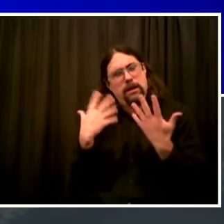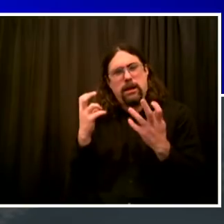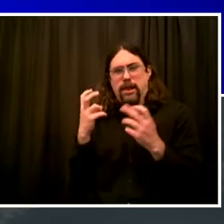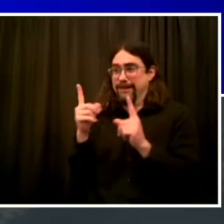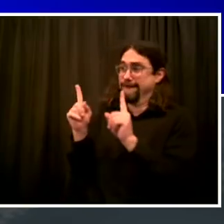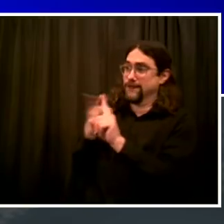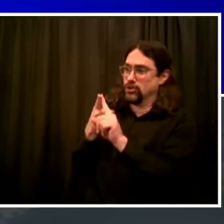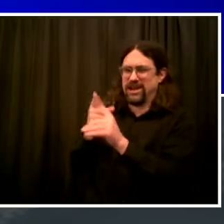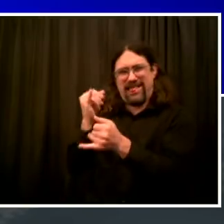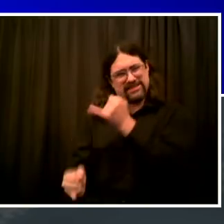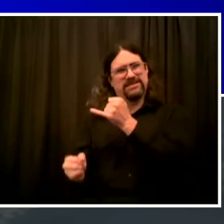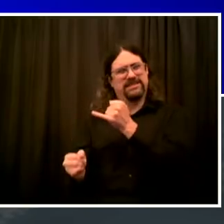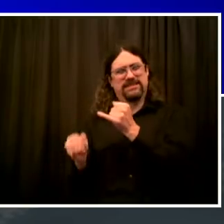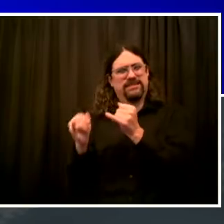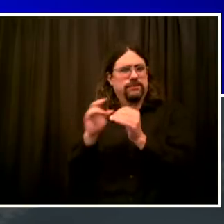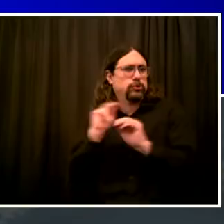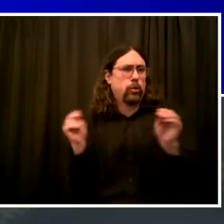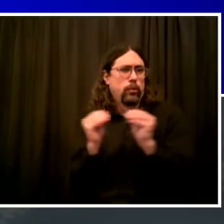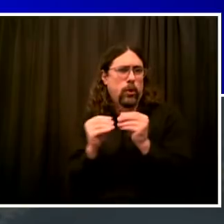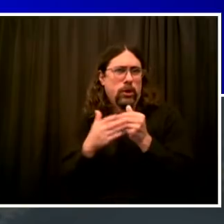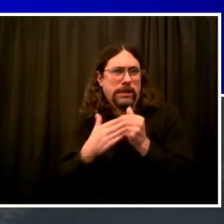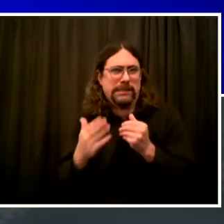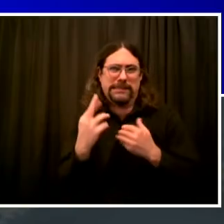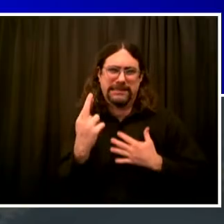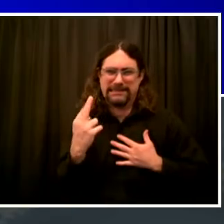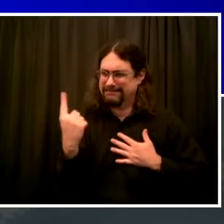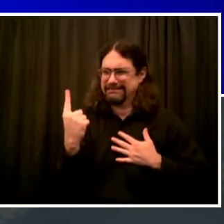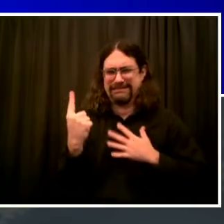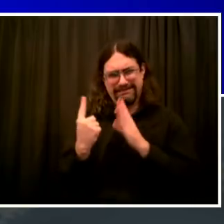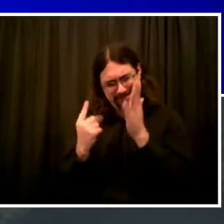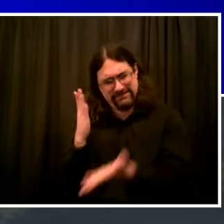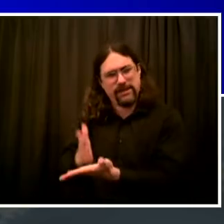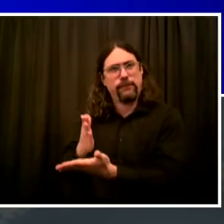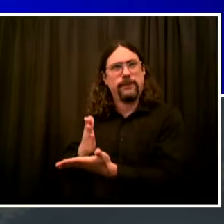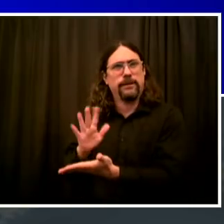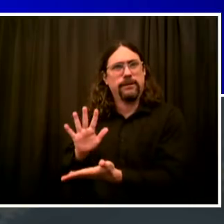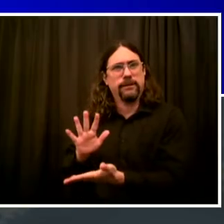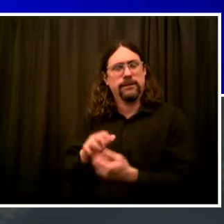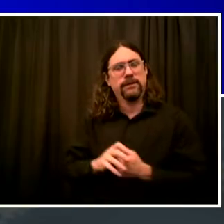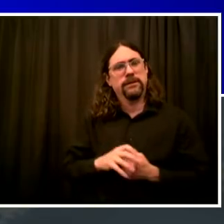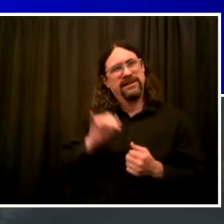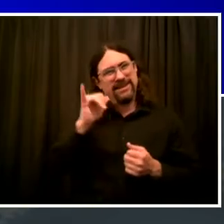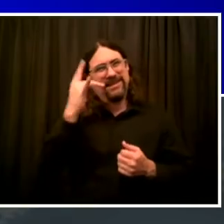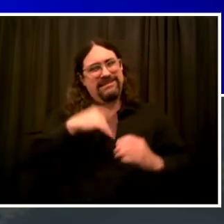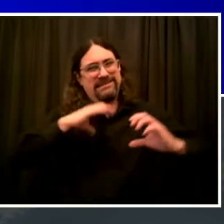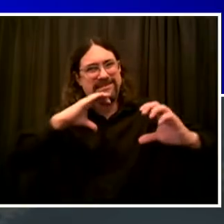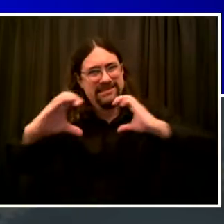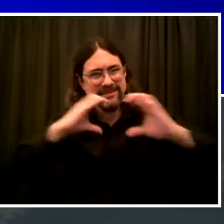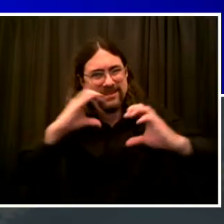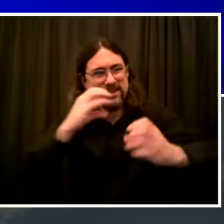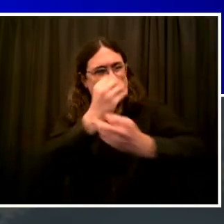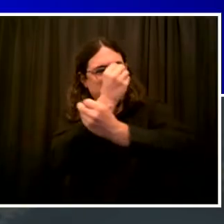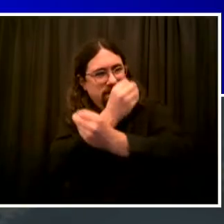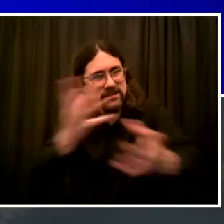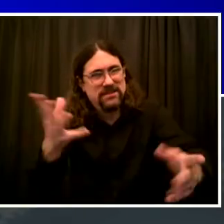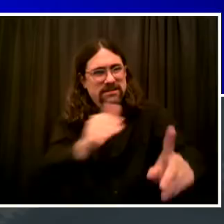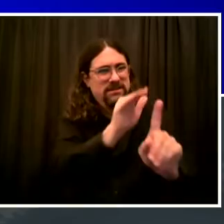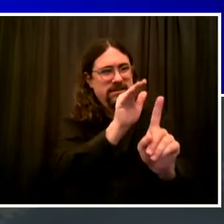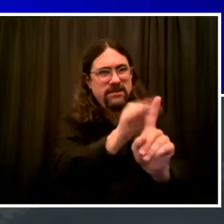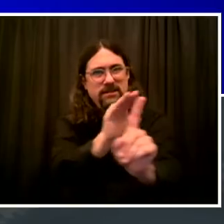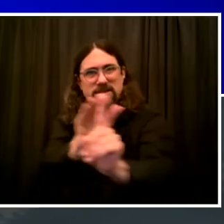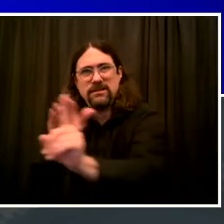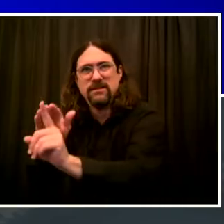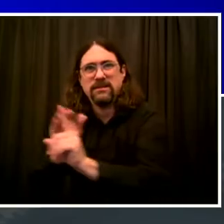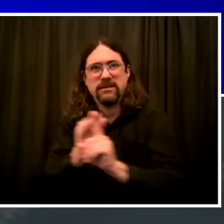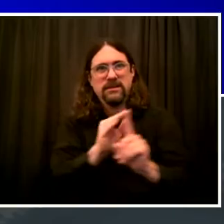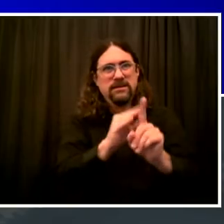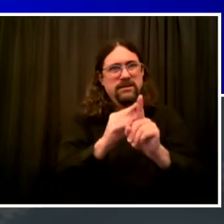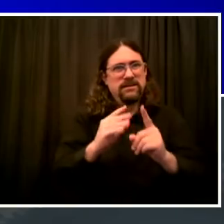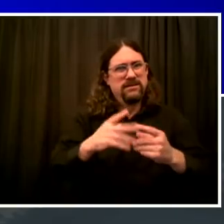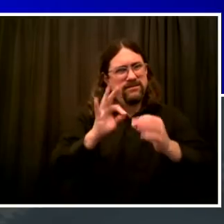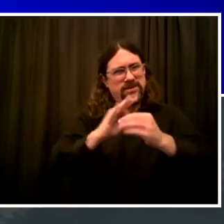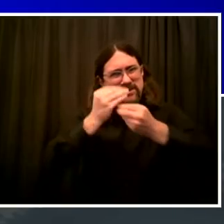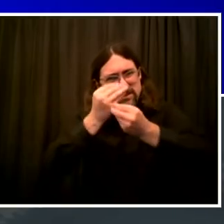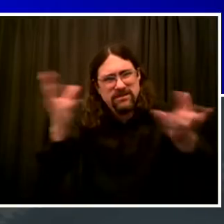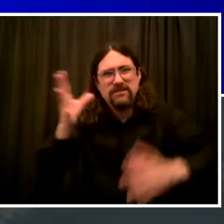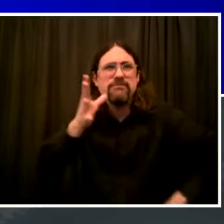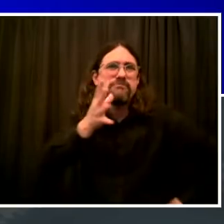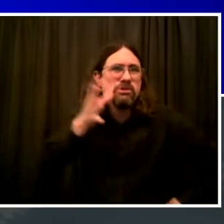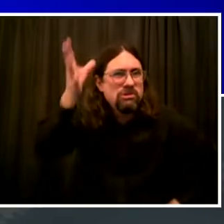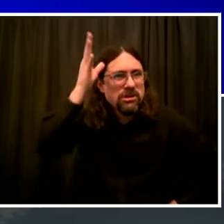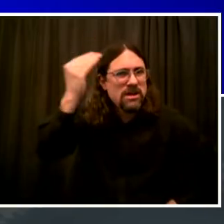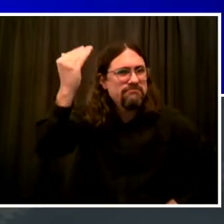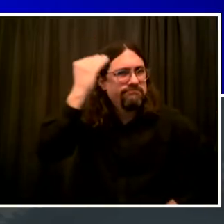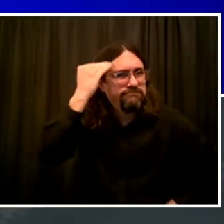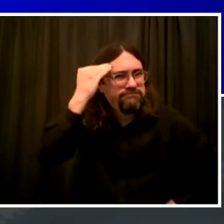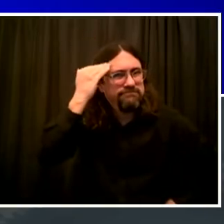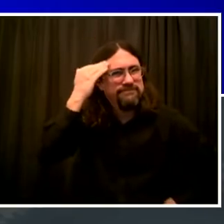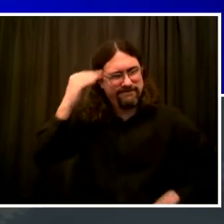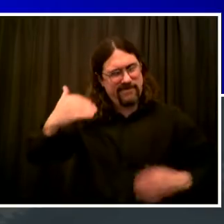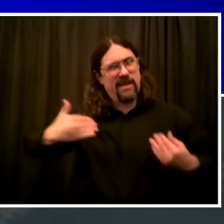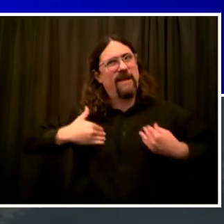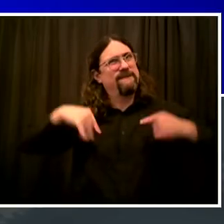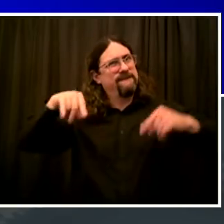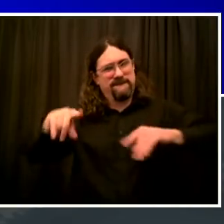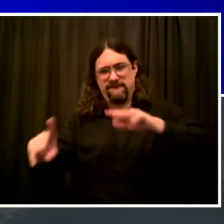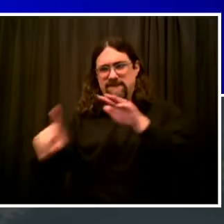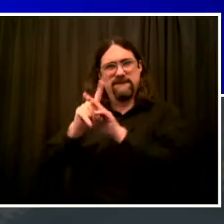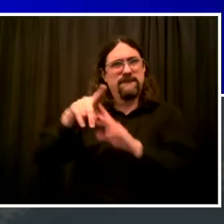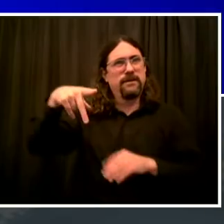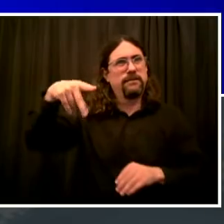WE WANT TO DO THE